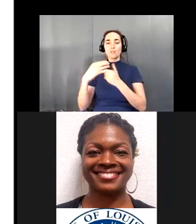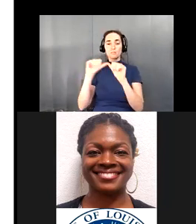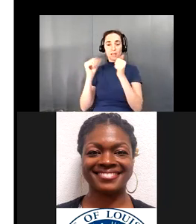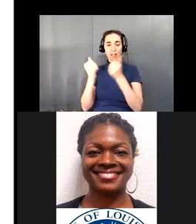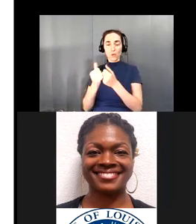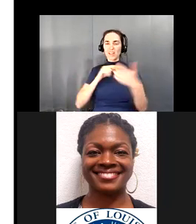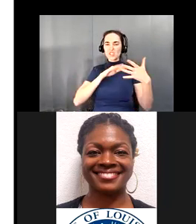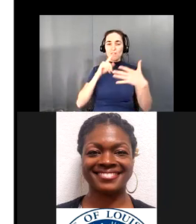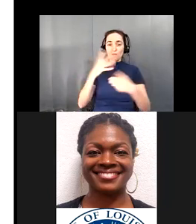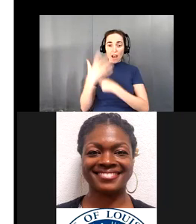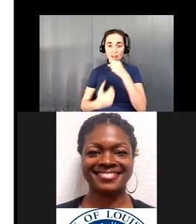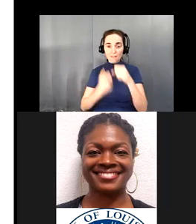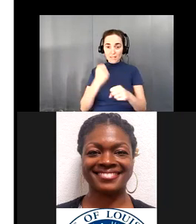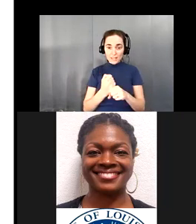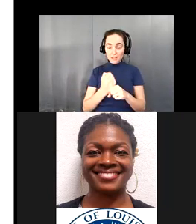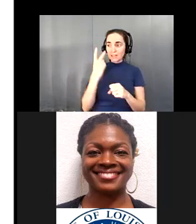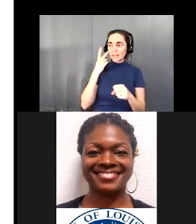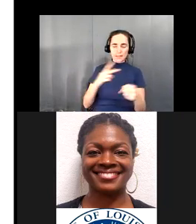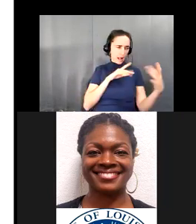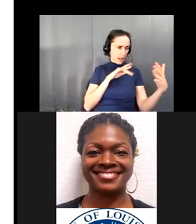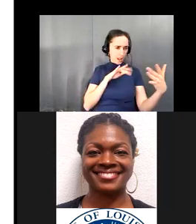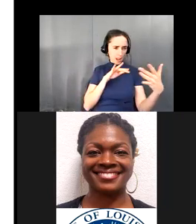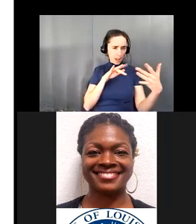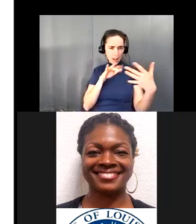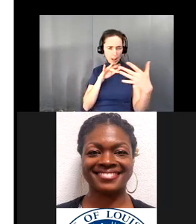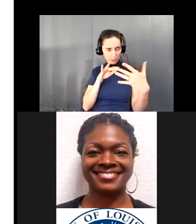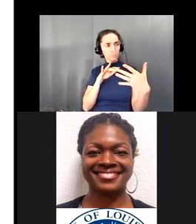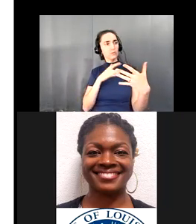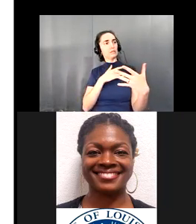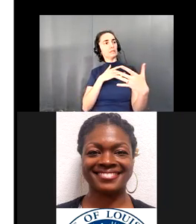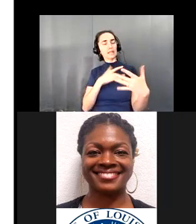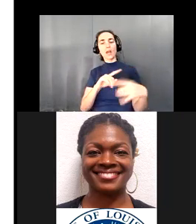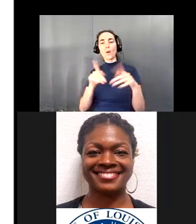and autism and their study showed that it happened between 9pm and 9am.